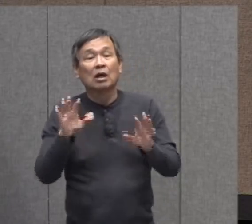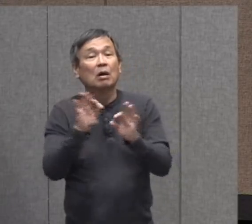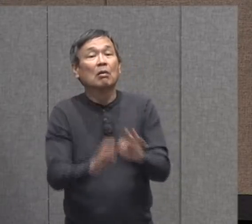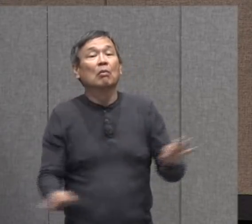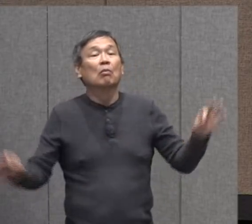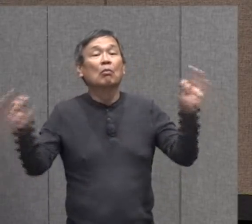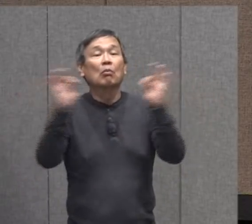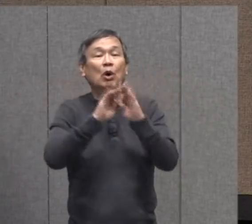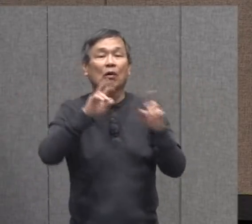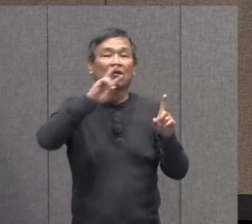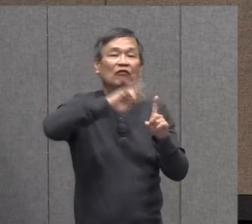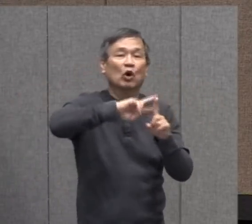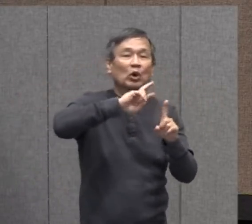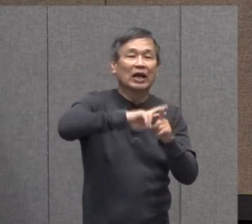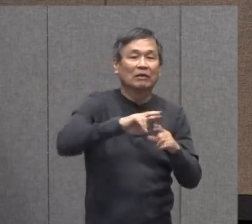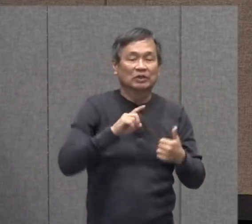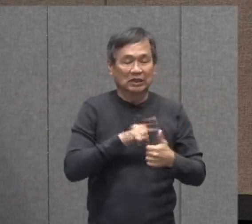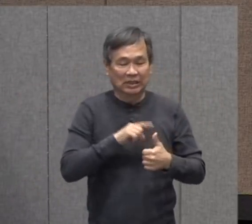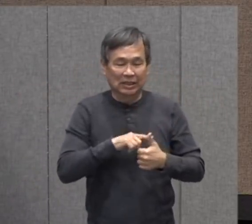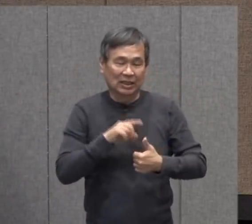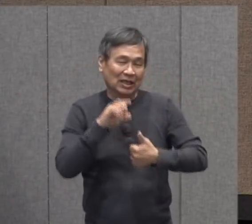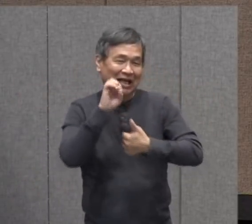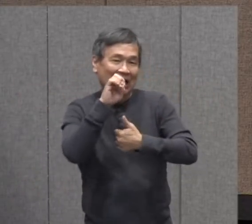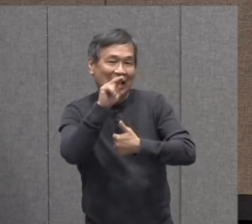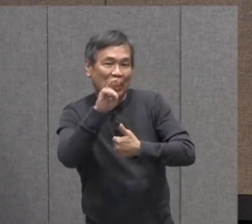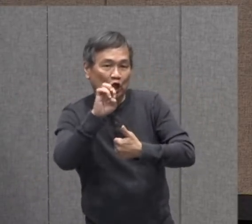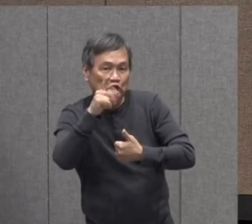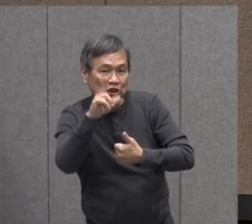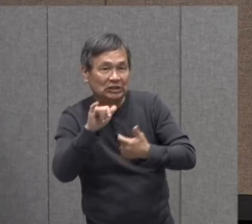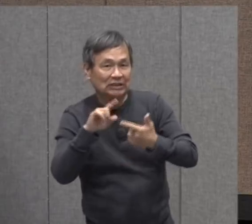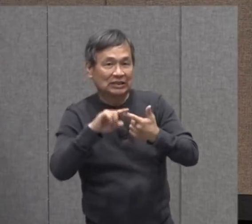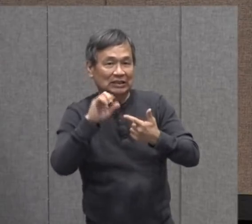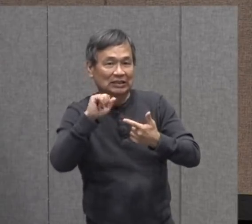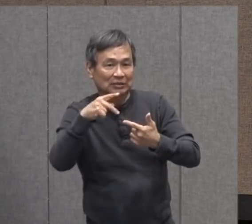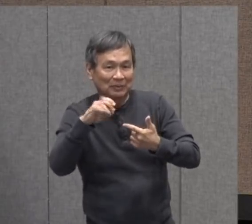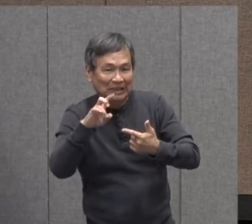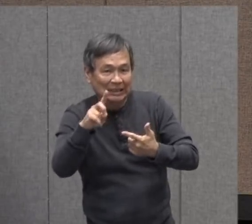energy, speed, motion, force, mass.